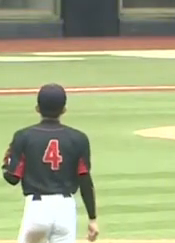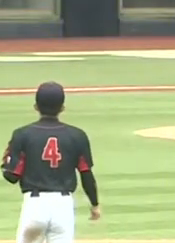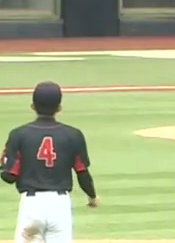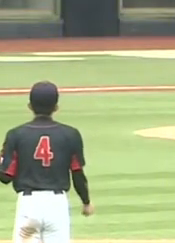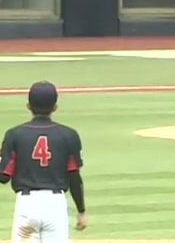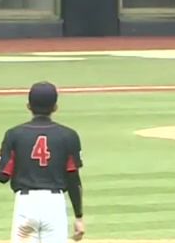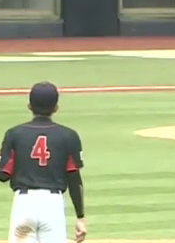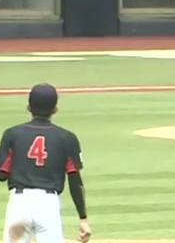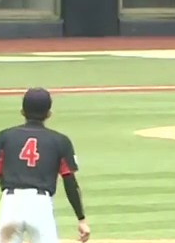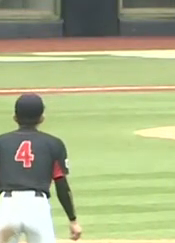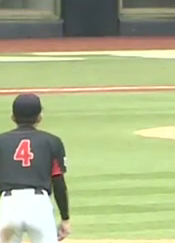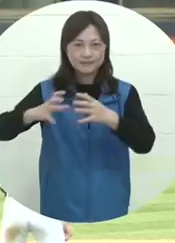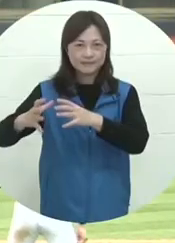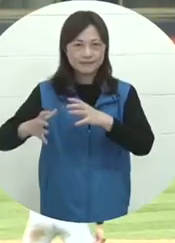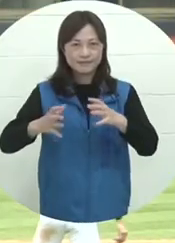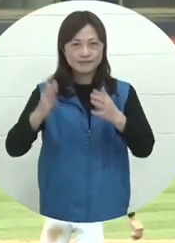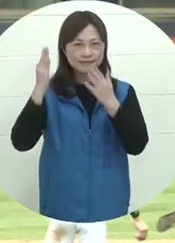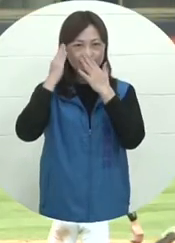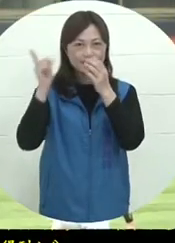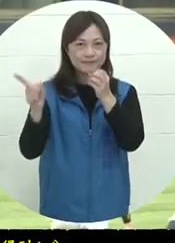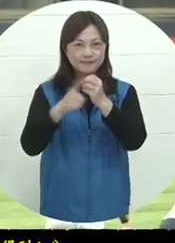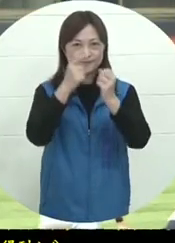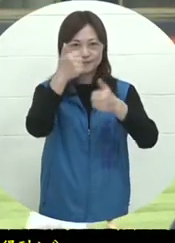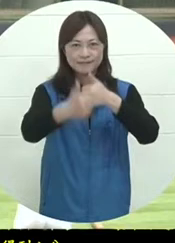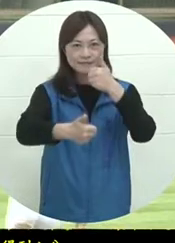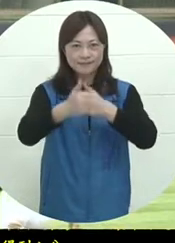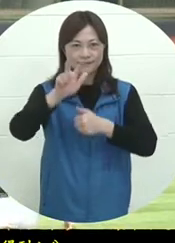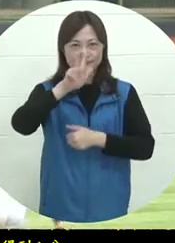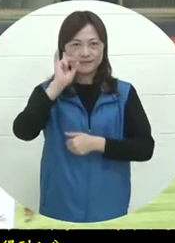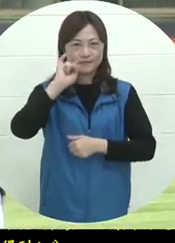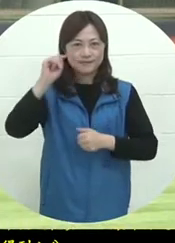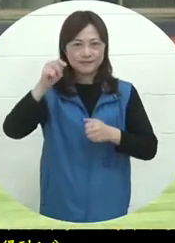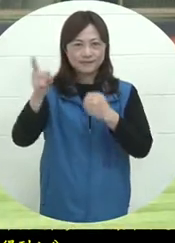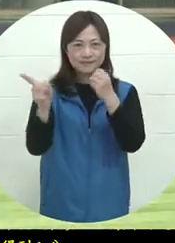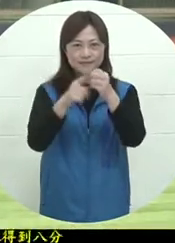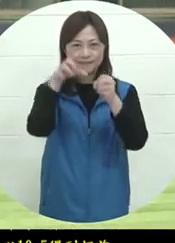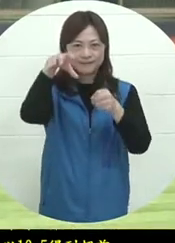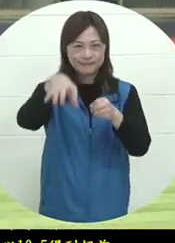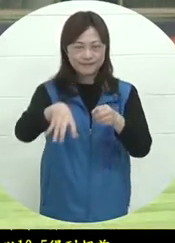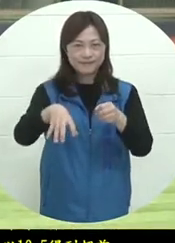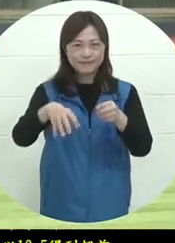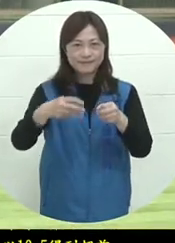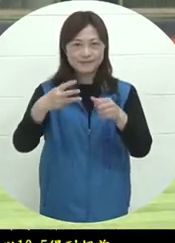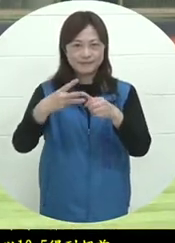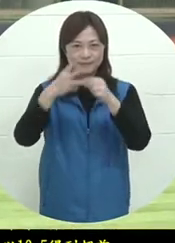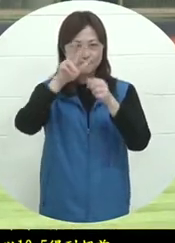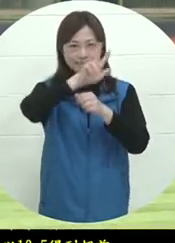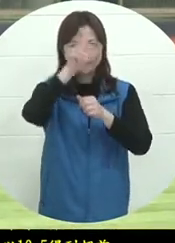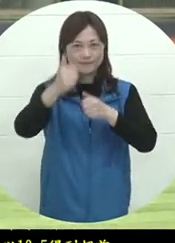The first World Cup Deaf Baseball Championship will be held on the third day of the Tianmu Baseball Stadium today.